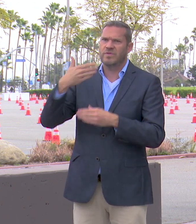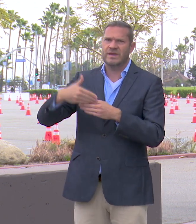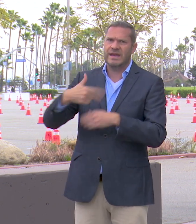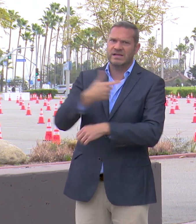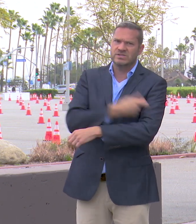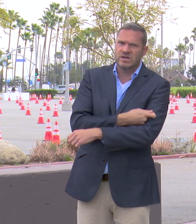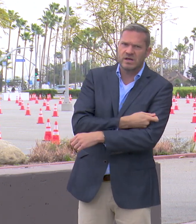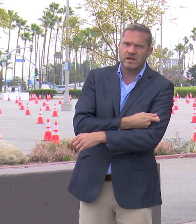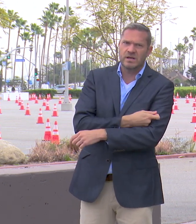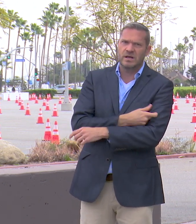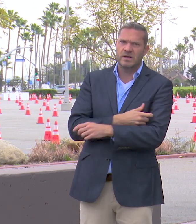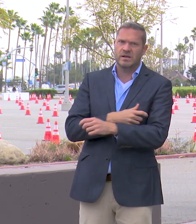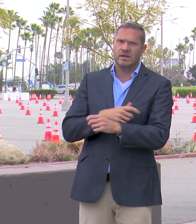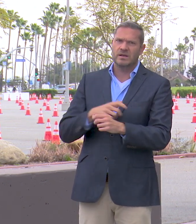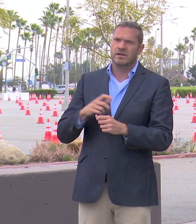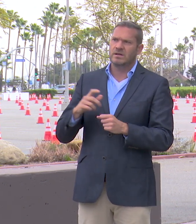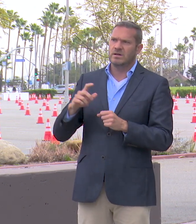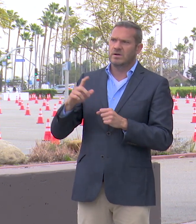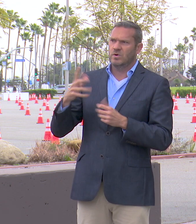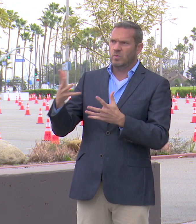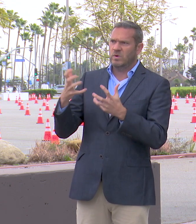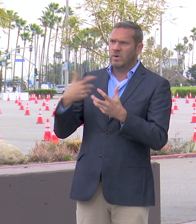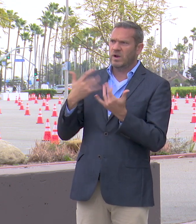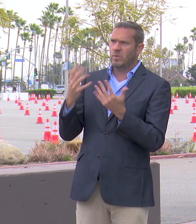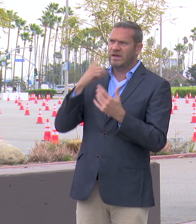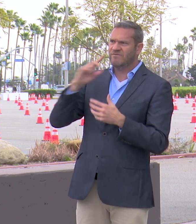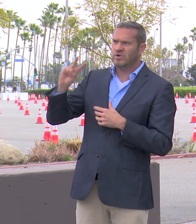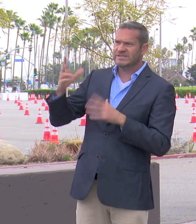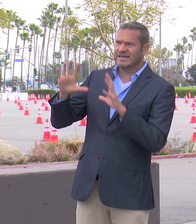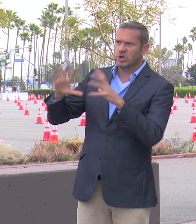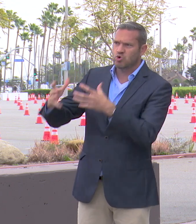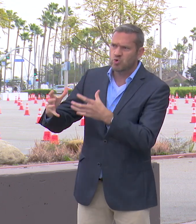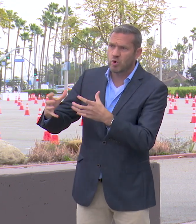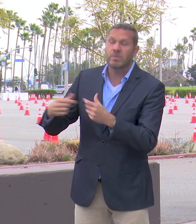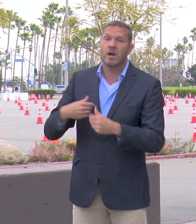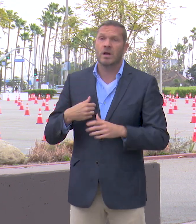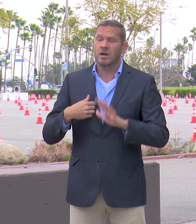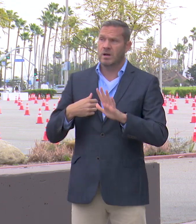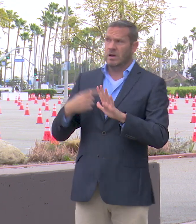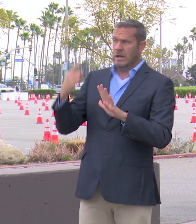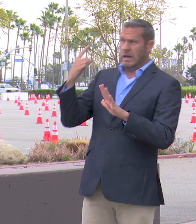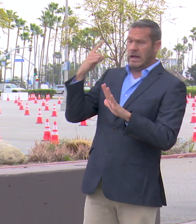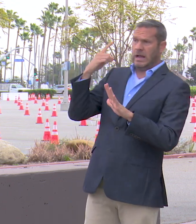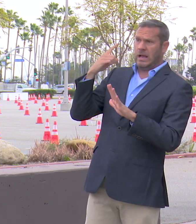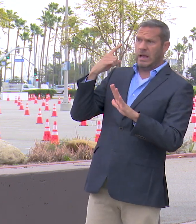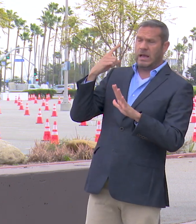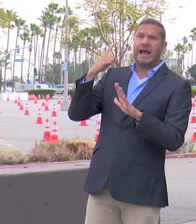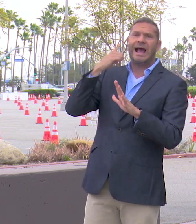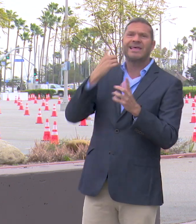Yeah I mean I think what we're, what we're doing and in fact I talked to our Health department